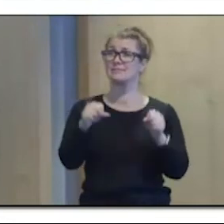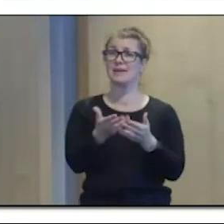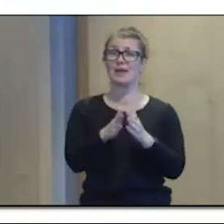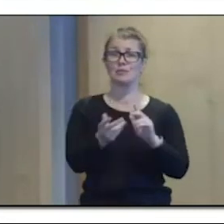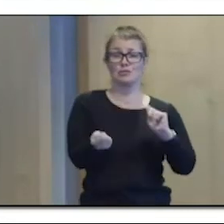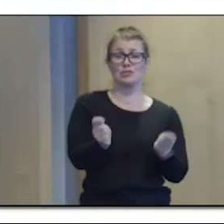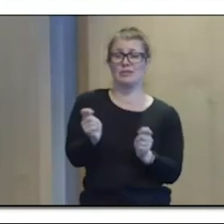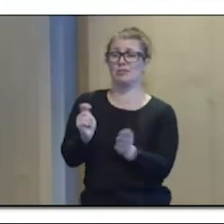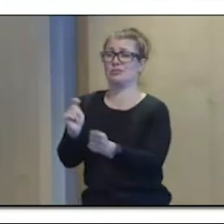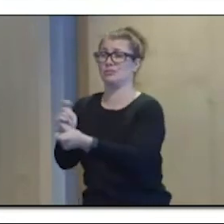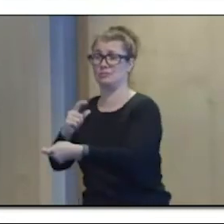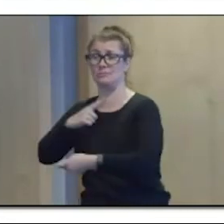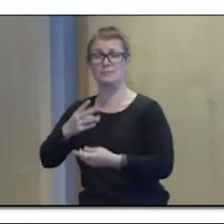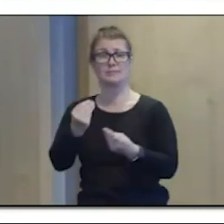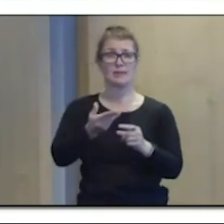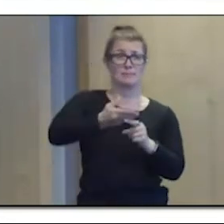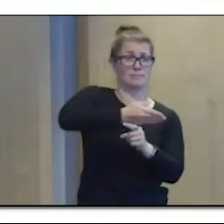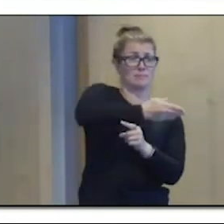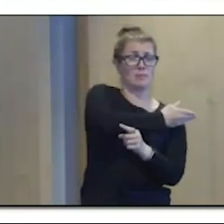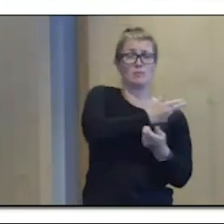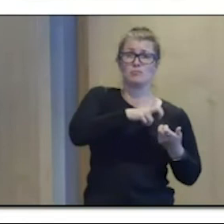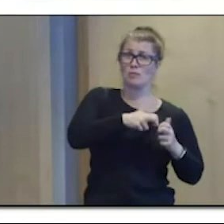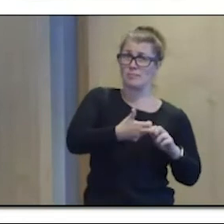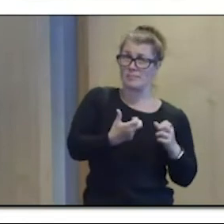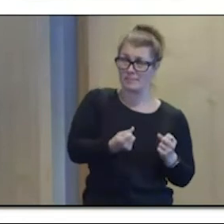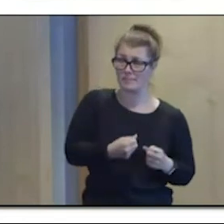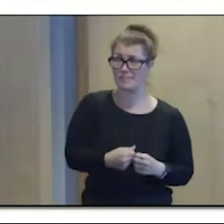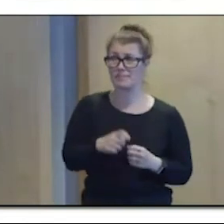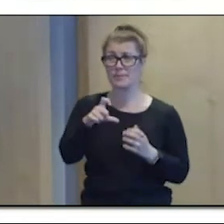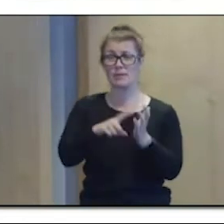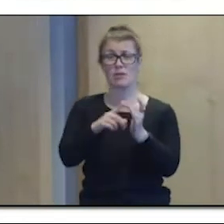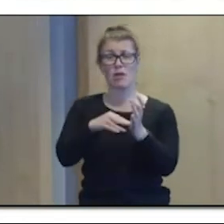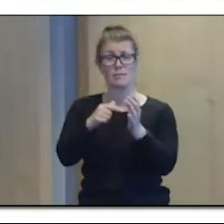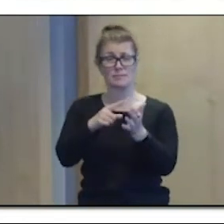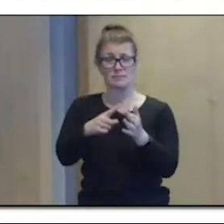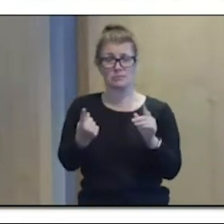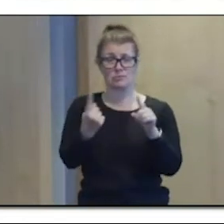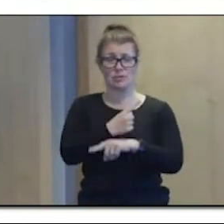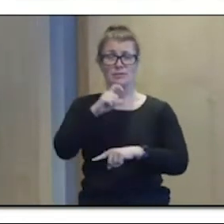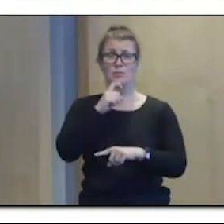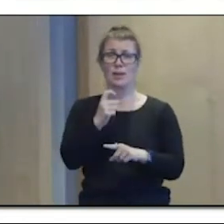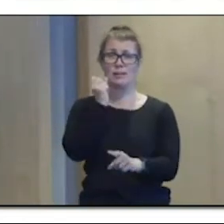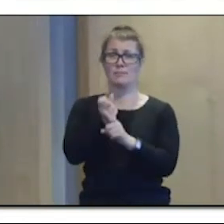the issues today. Climate change will impact the resilience of our electricity system,